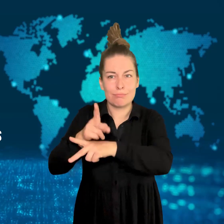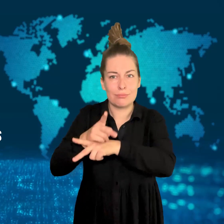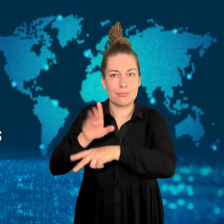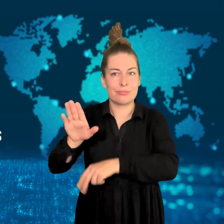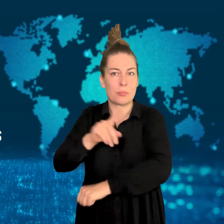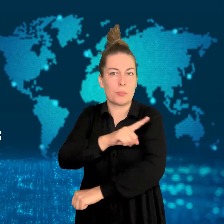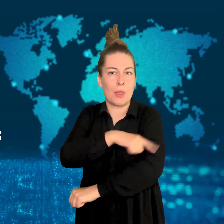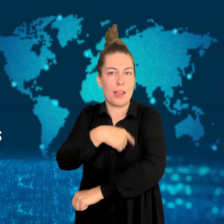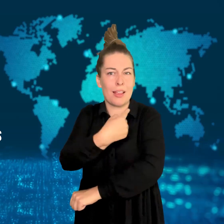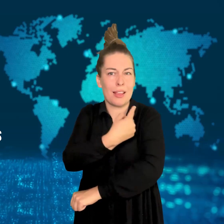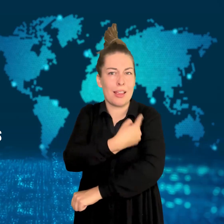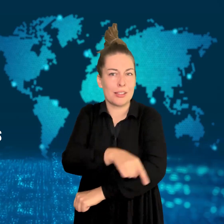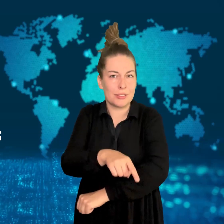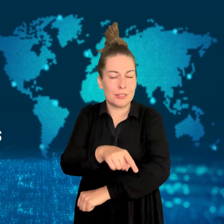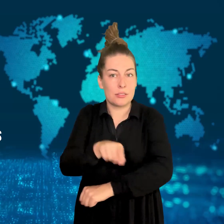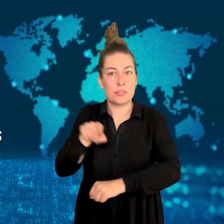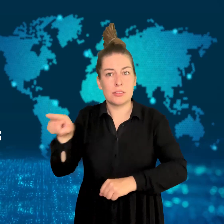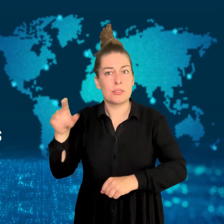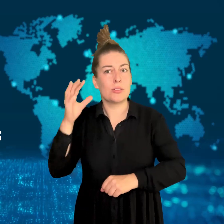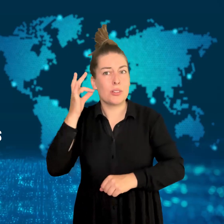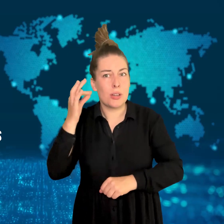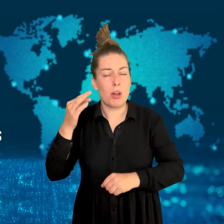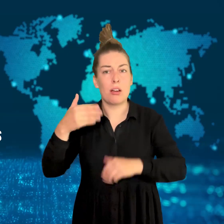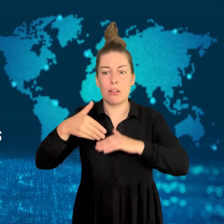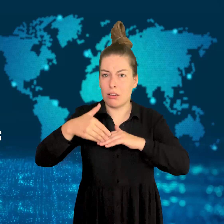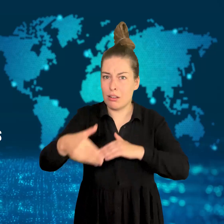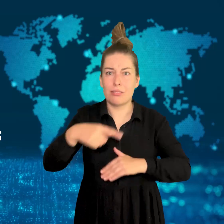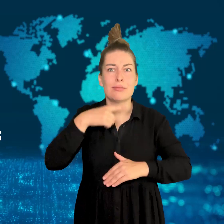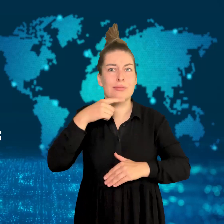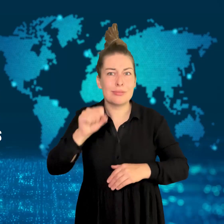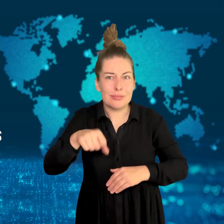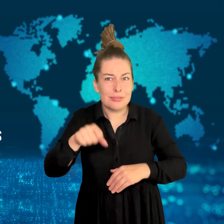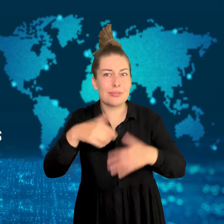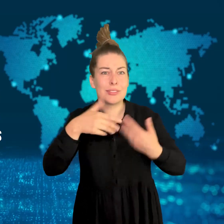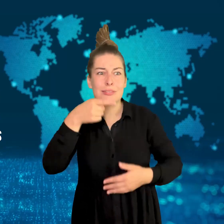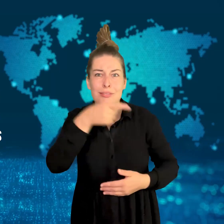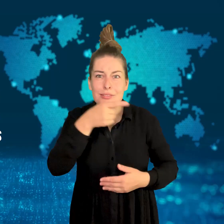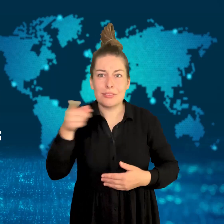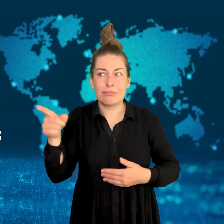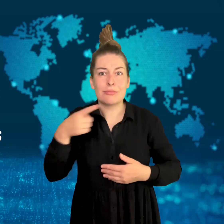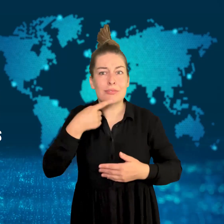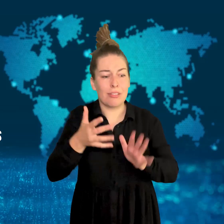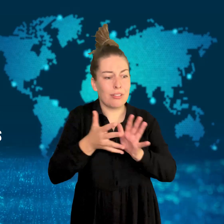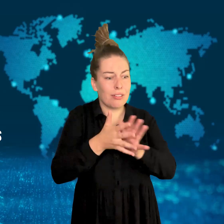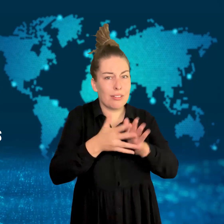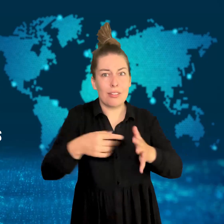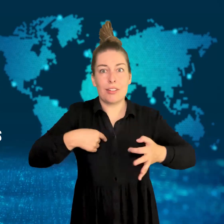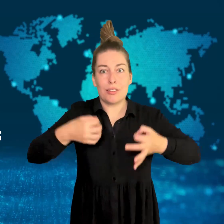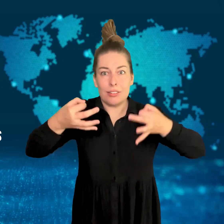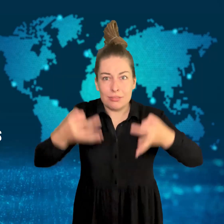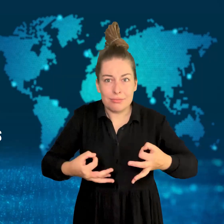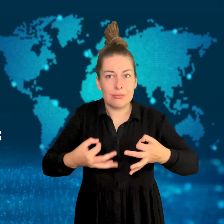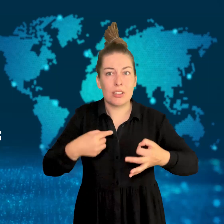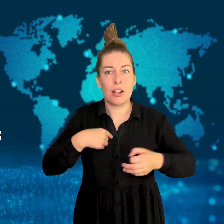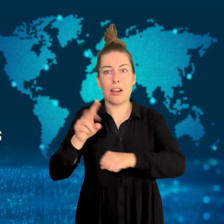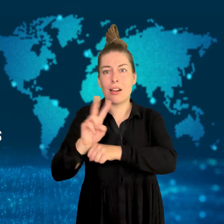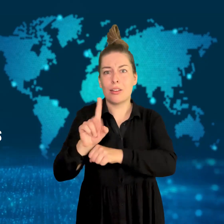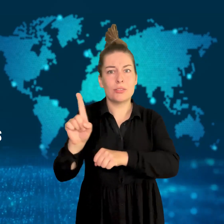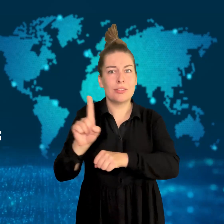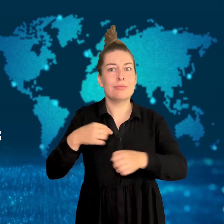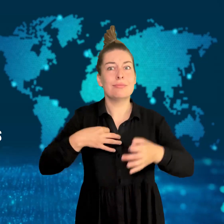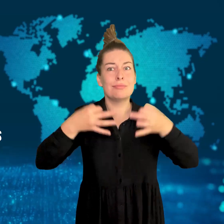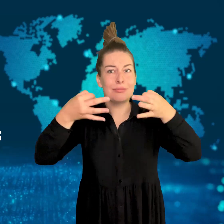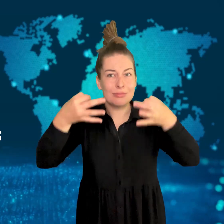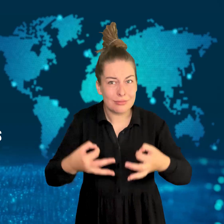for her medical care.